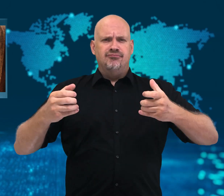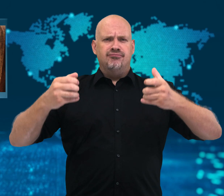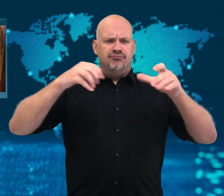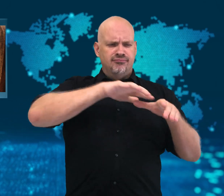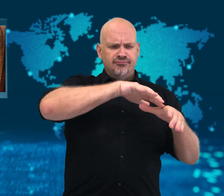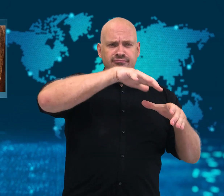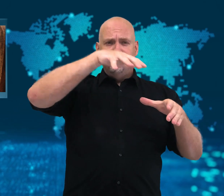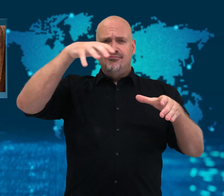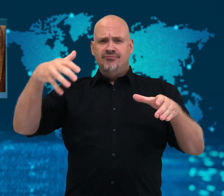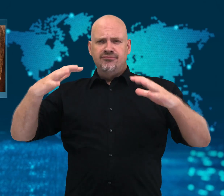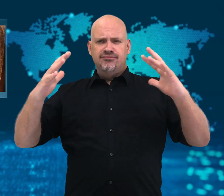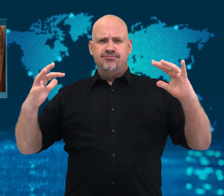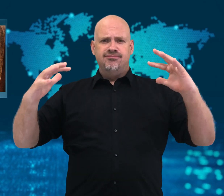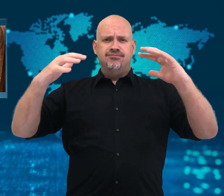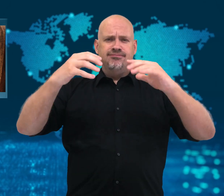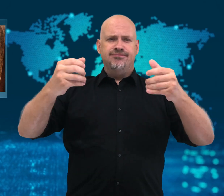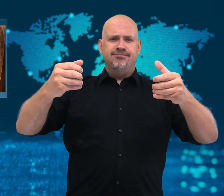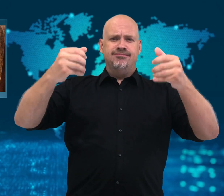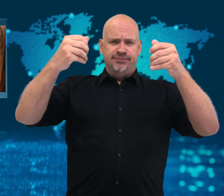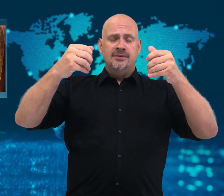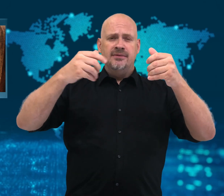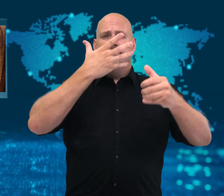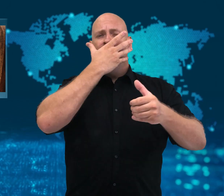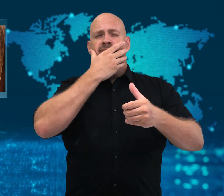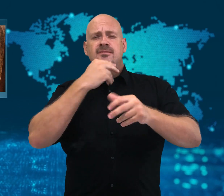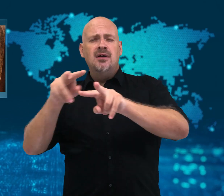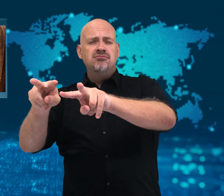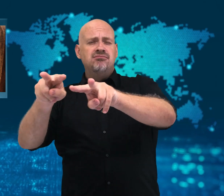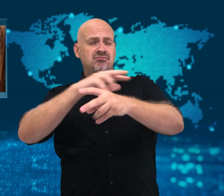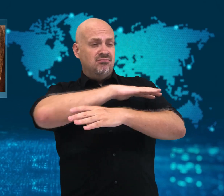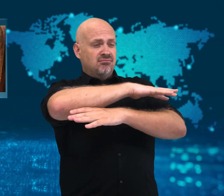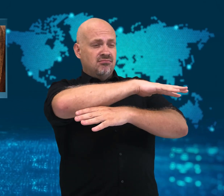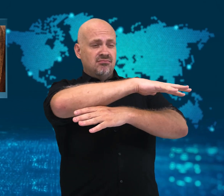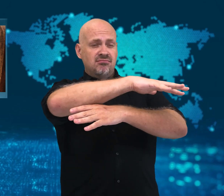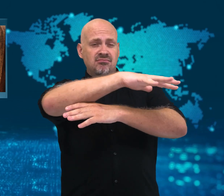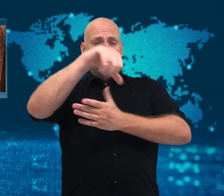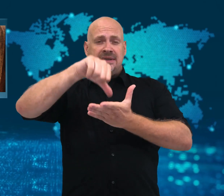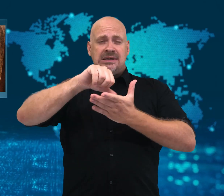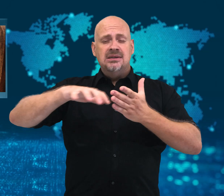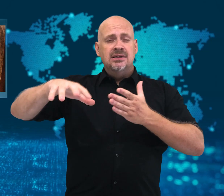The site gives a panoramic view of the city